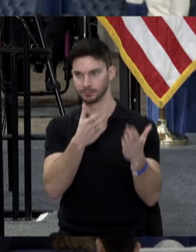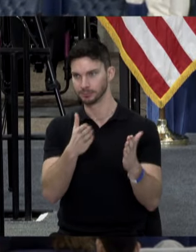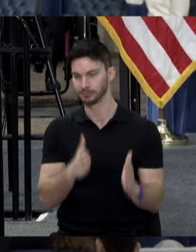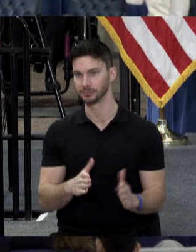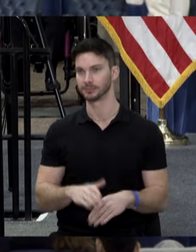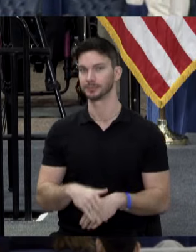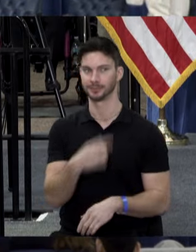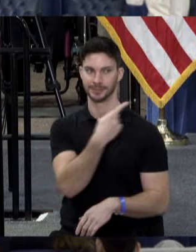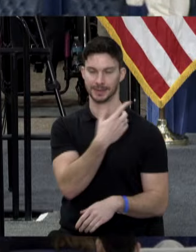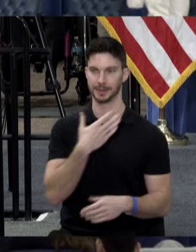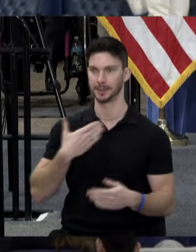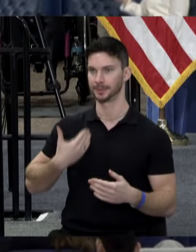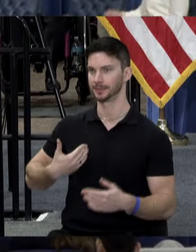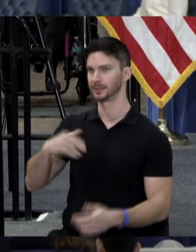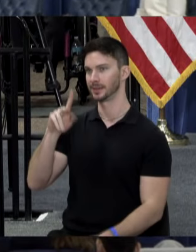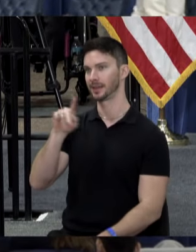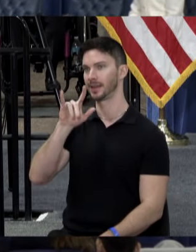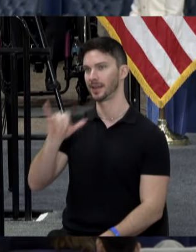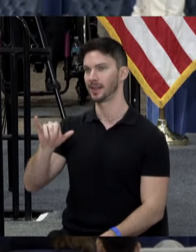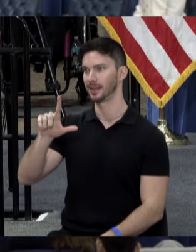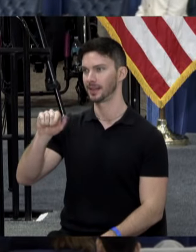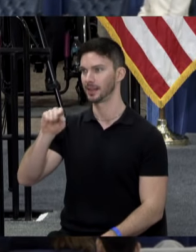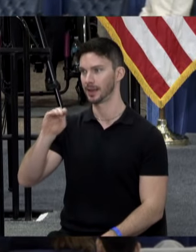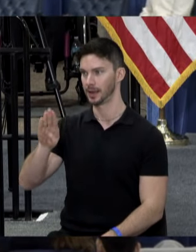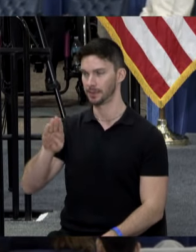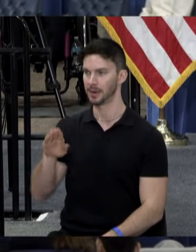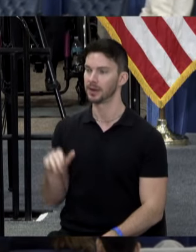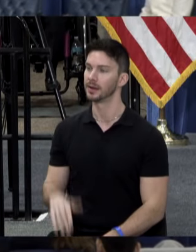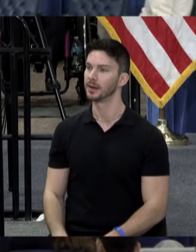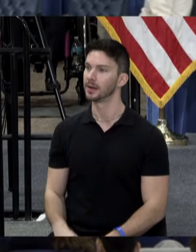my name is Kelly Lamb, and I live in Little Rock, Arkansas with my husband,